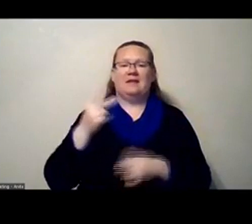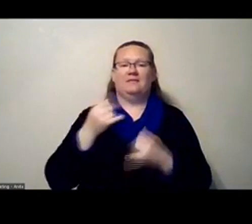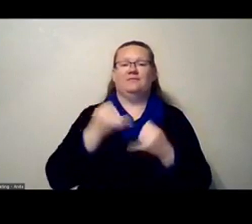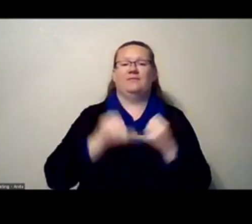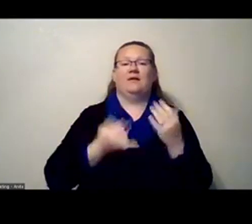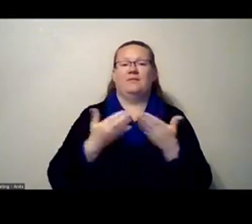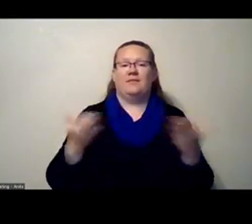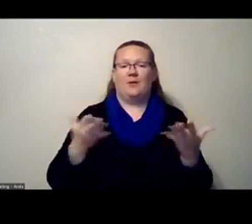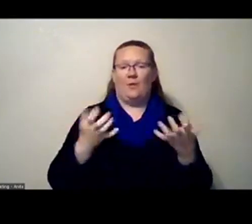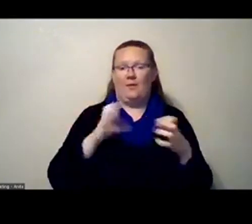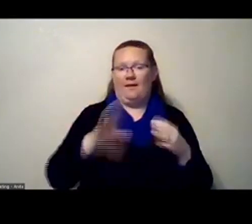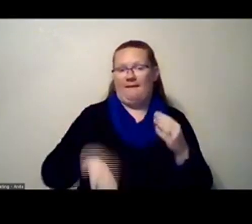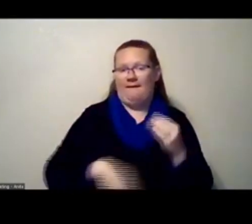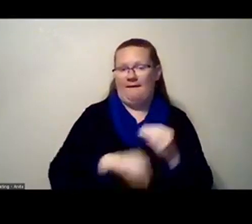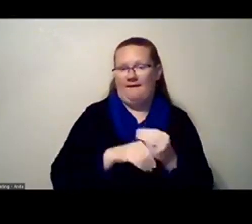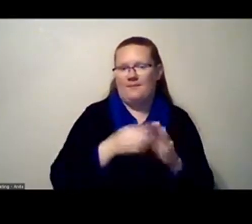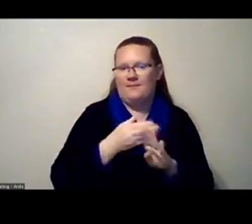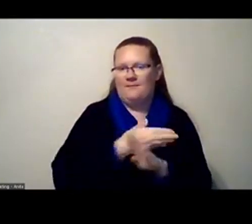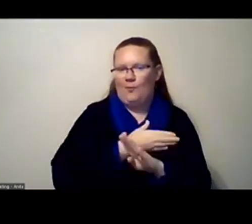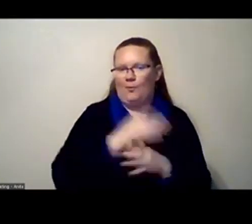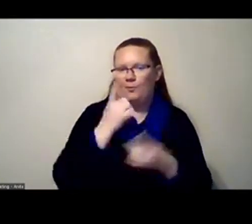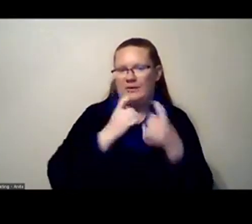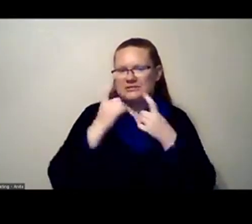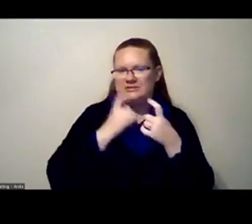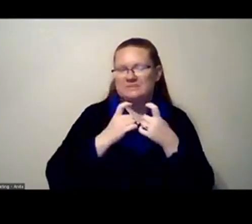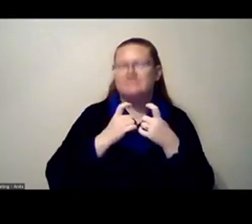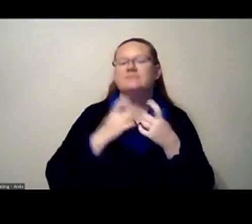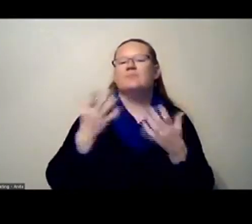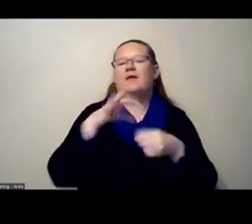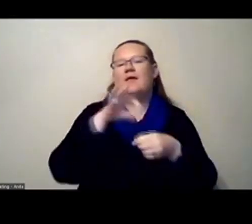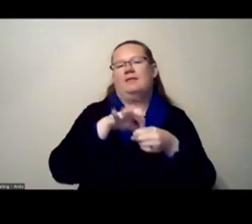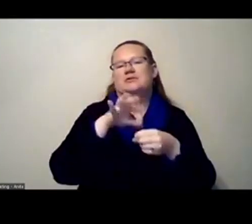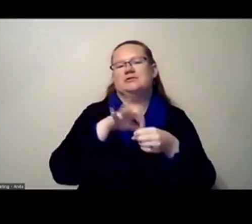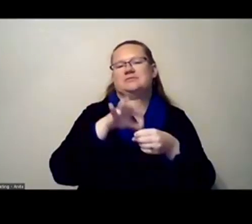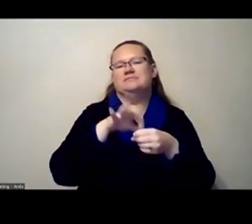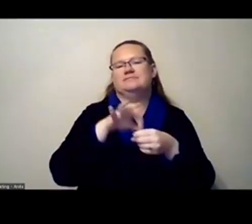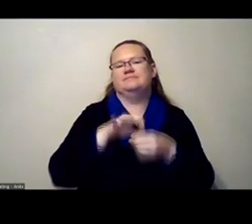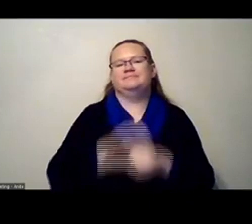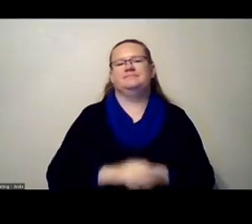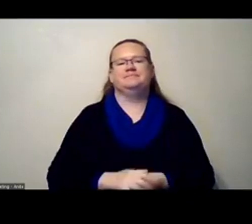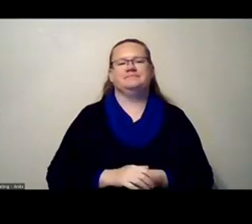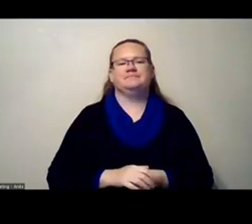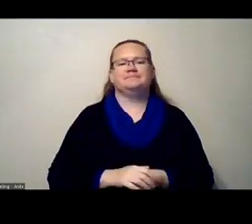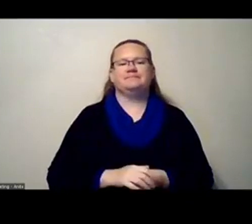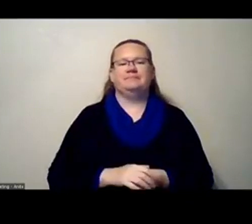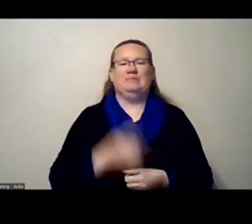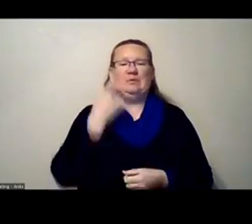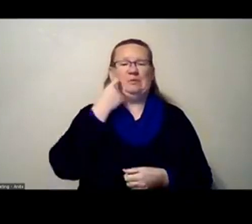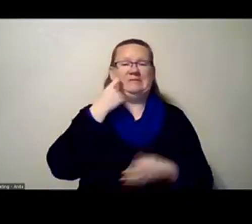I want to touch on before we get into questions is the election that just